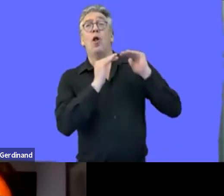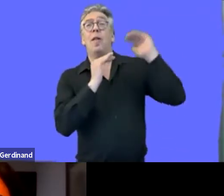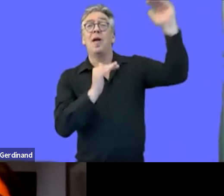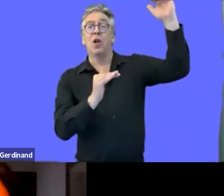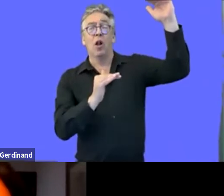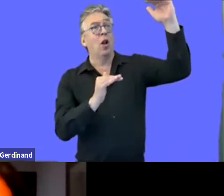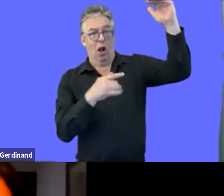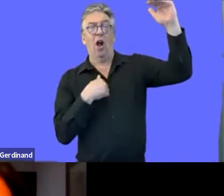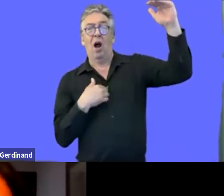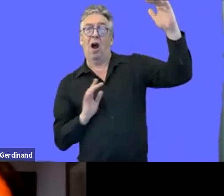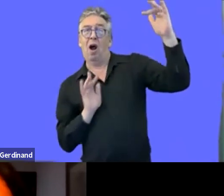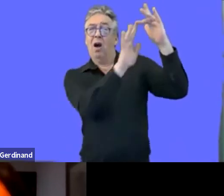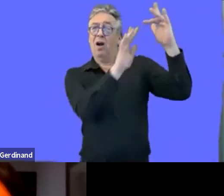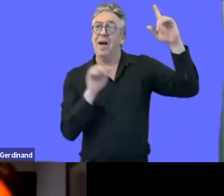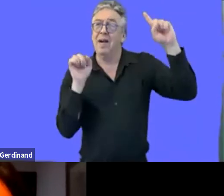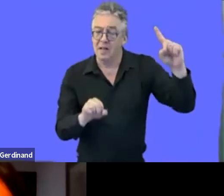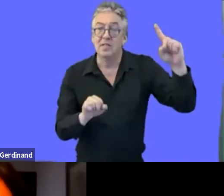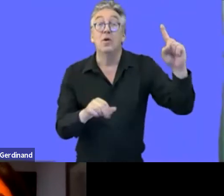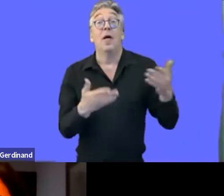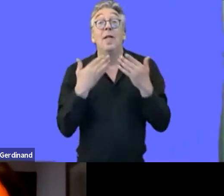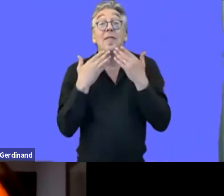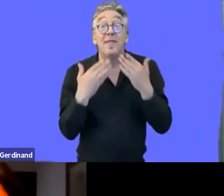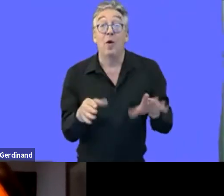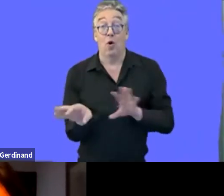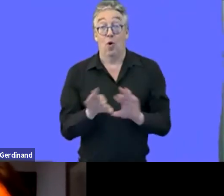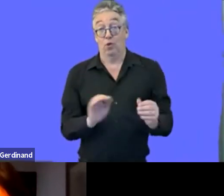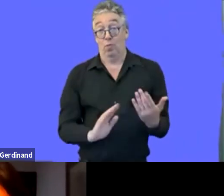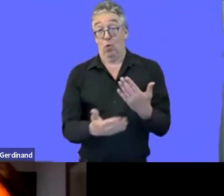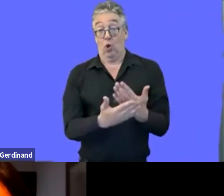this history of being born from woman's rights activism.